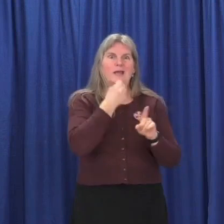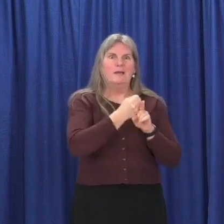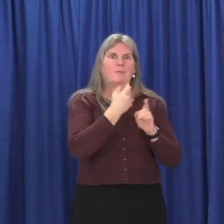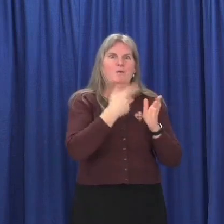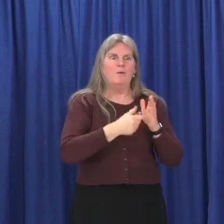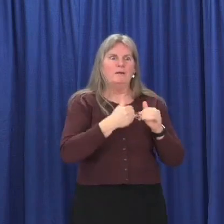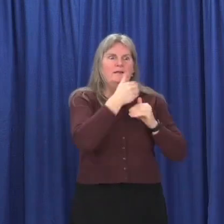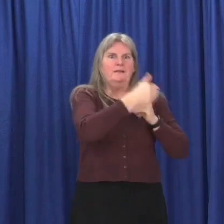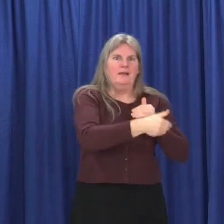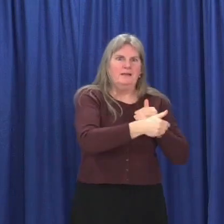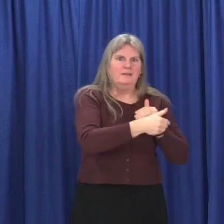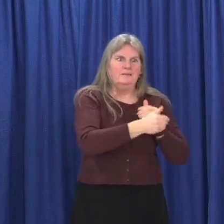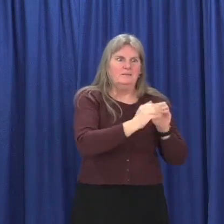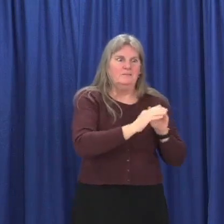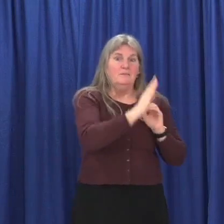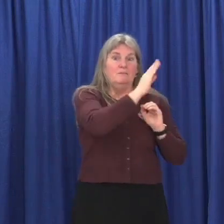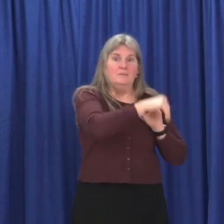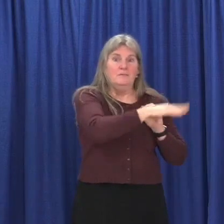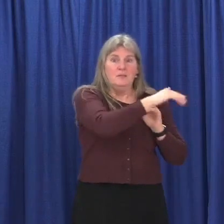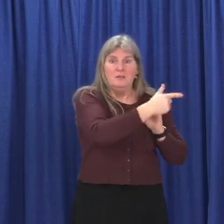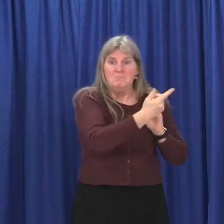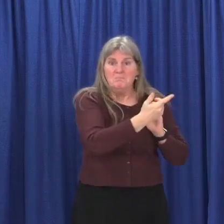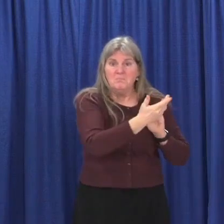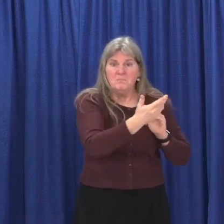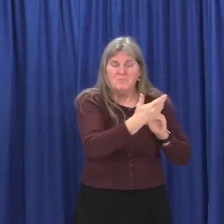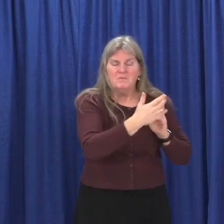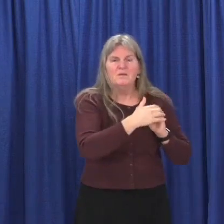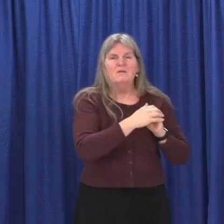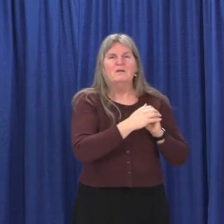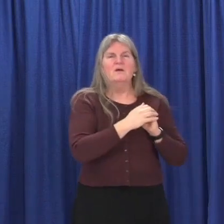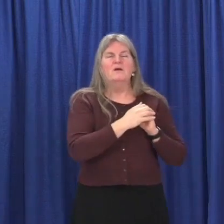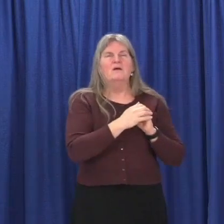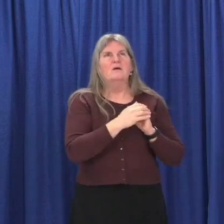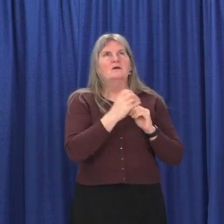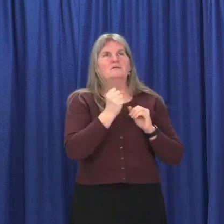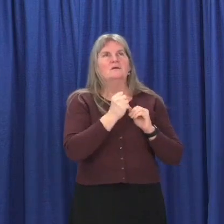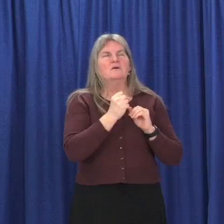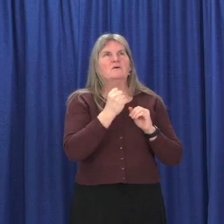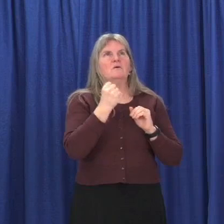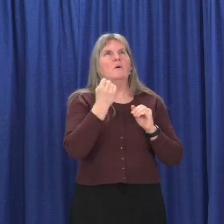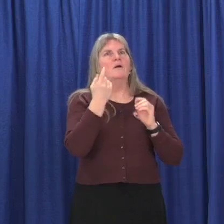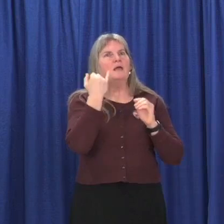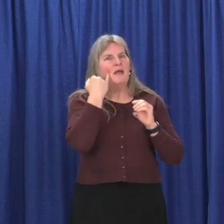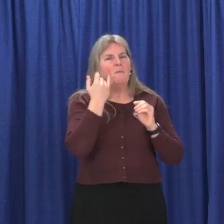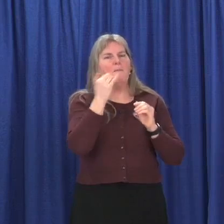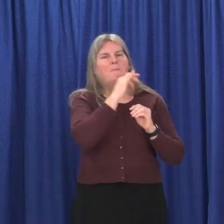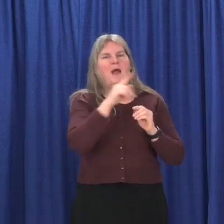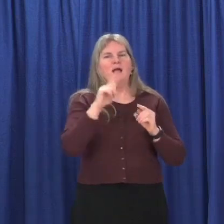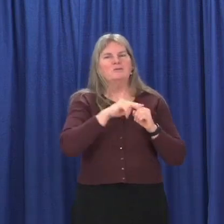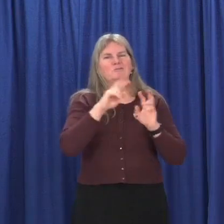or whether we go up again. In order for us to return to a sense of normalcy, it remains as important as ever